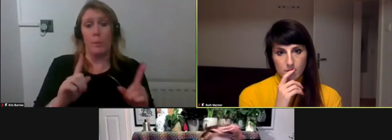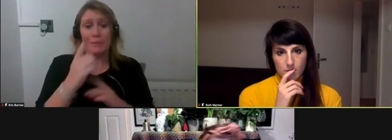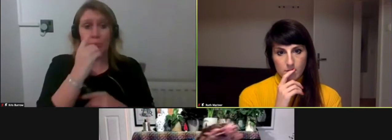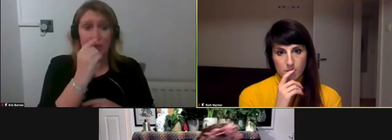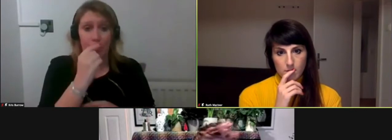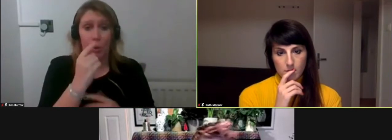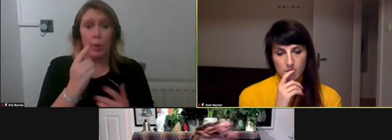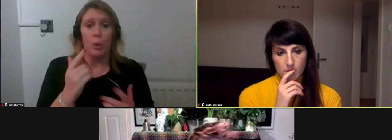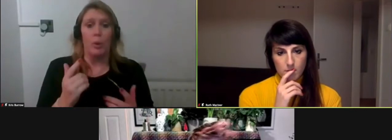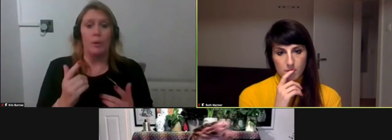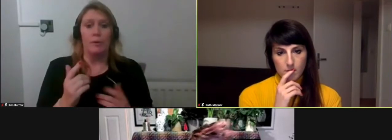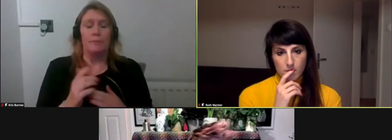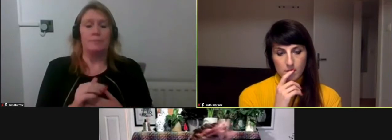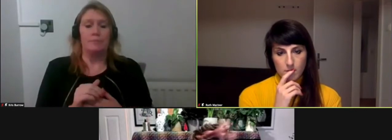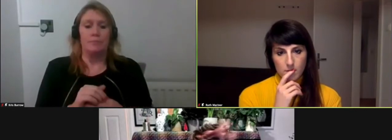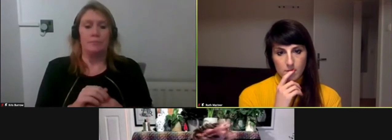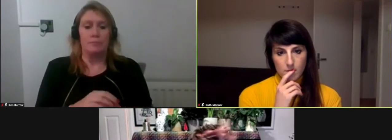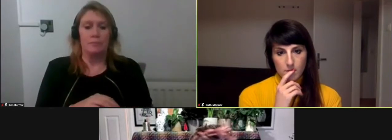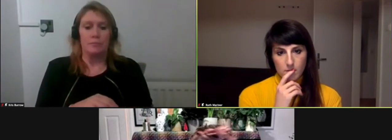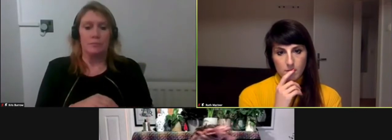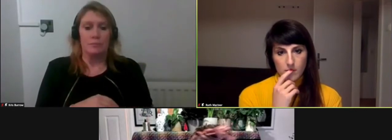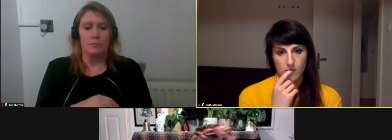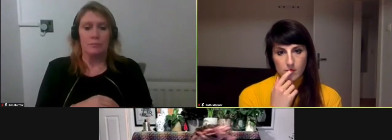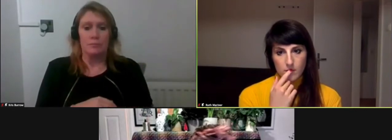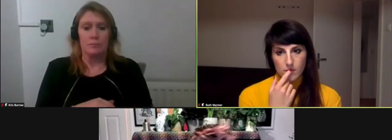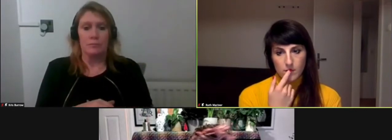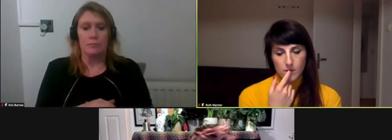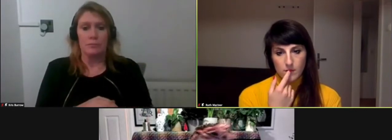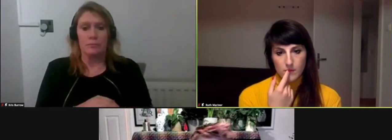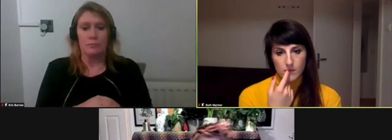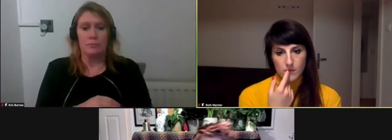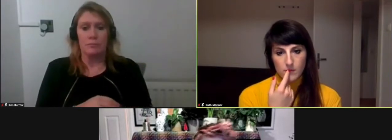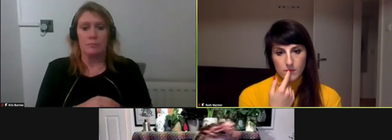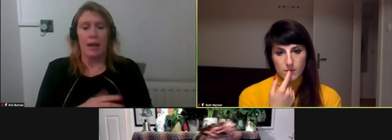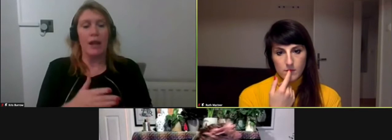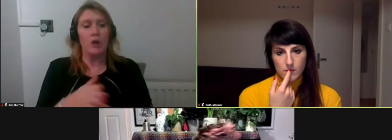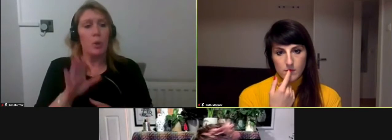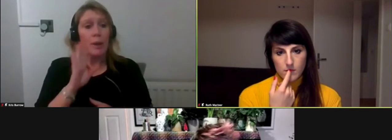hear this in the video when we show you of what we have been working on, I suggested